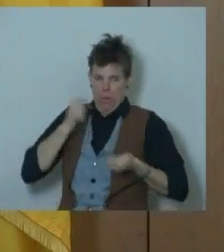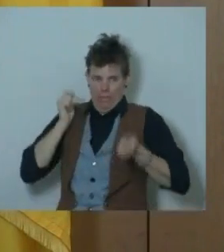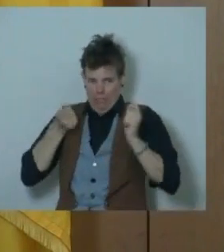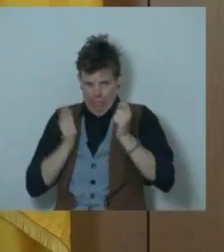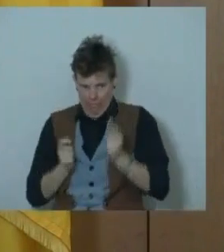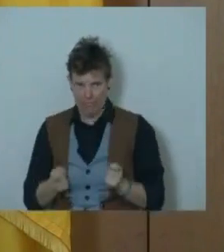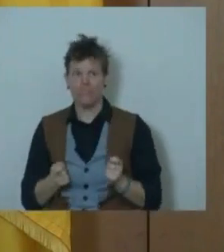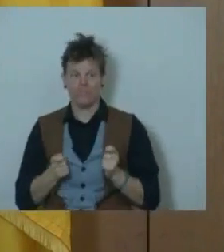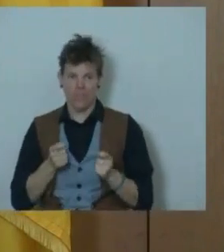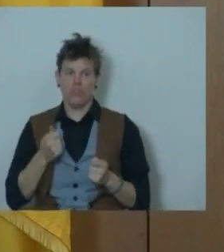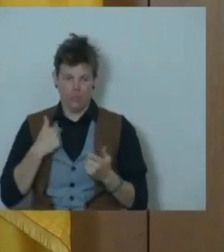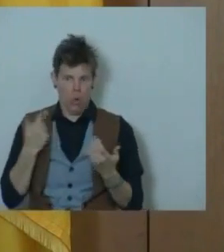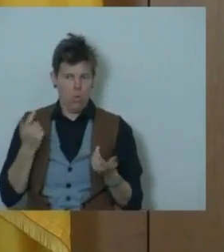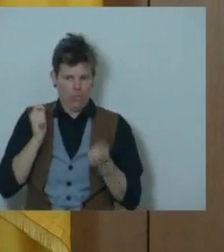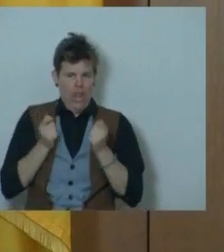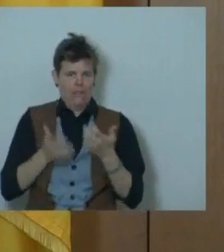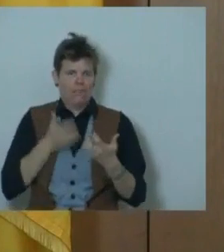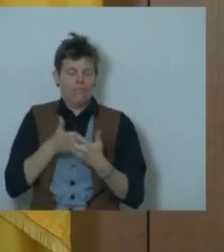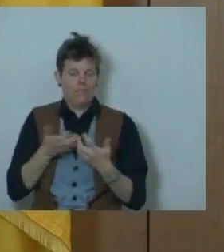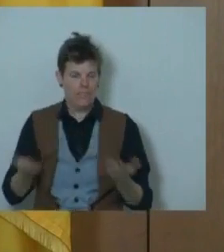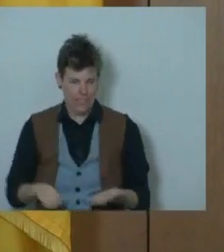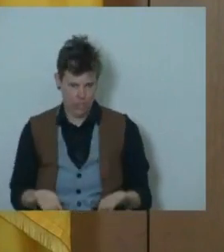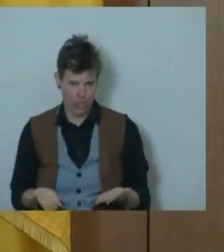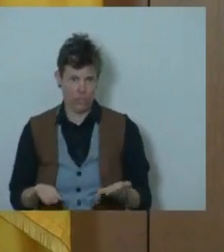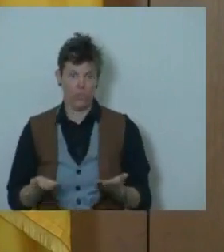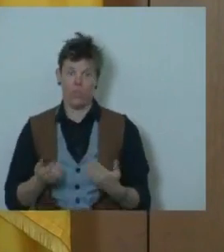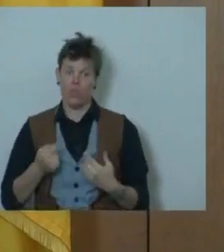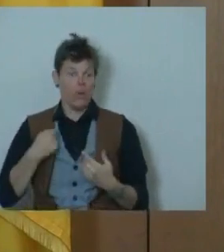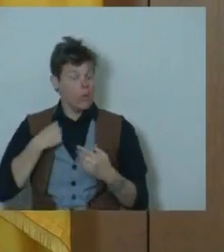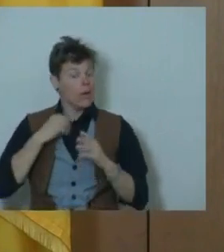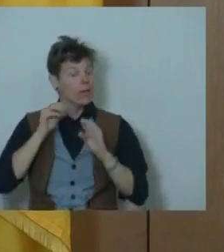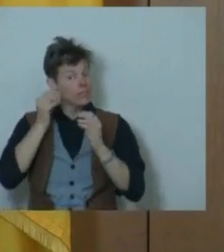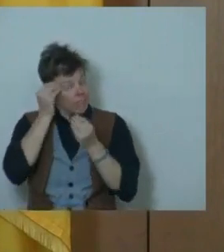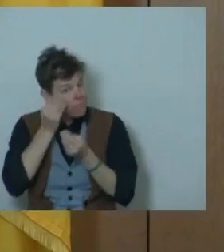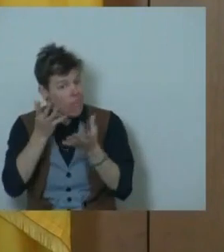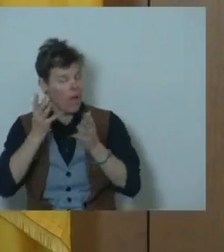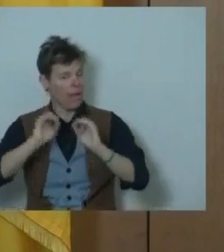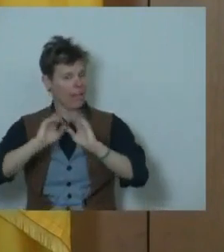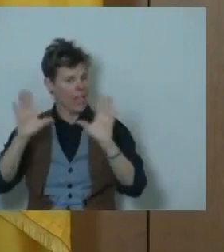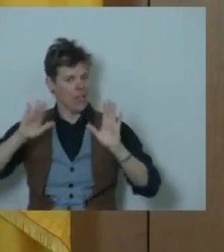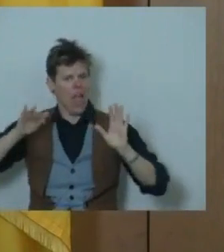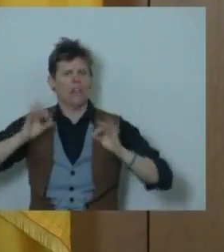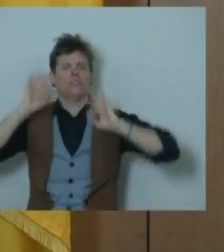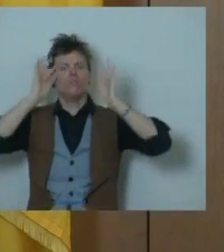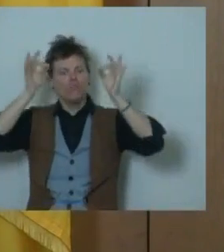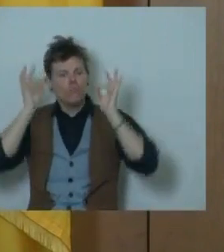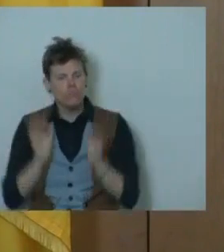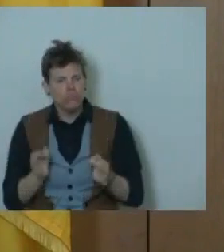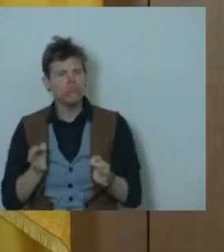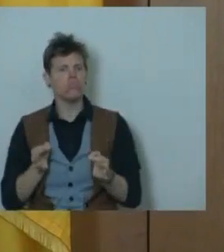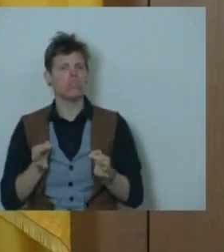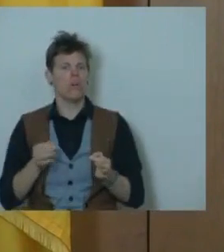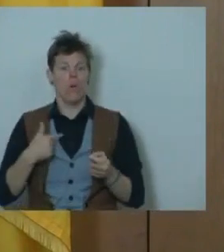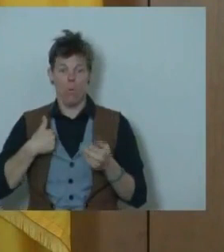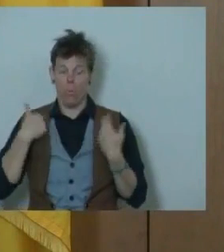WE KNOW WHAT CHALLENGES IT IS PRESENTED SO WE CAN ASK THEM TO ADDRESS THOSE HERE. I WANT TO BE REALLY CLEAR.